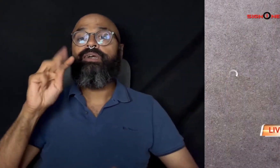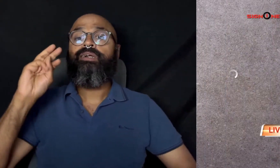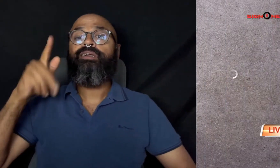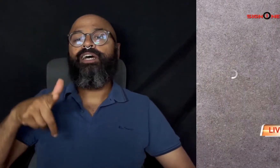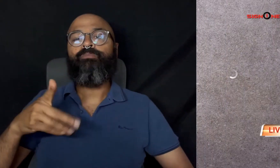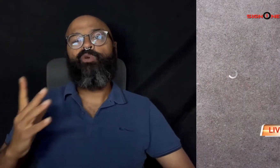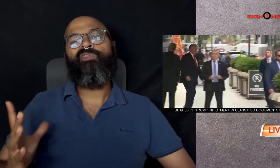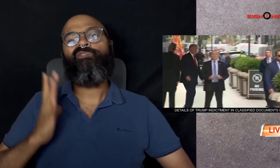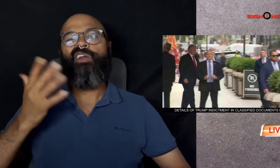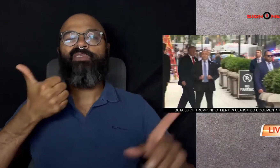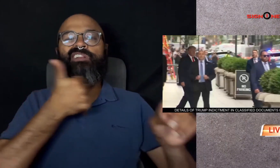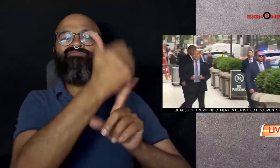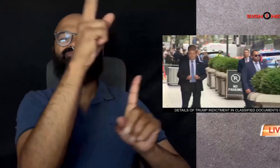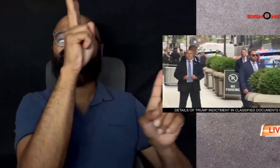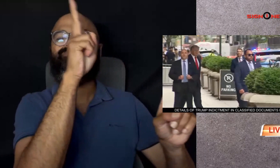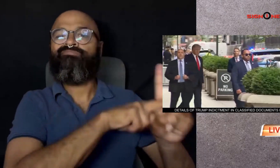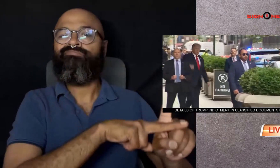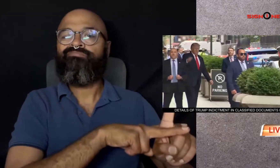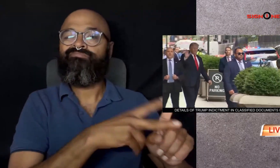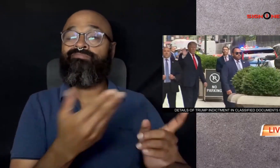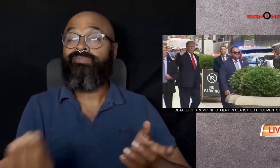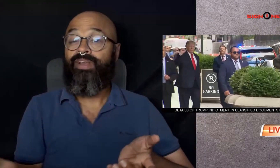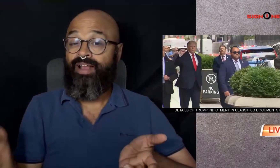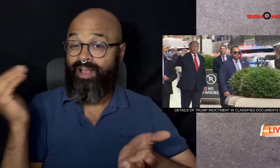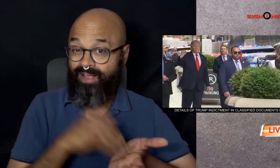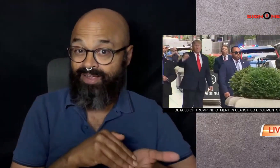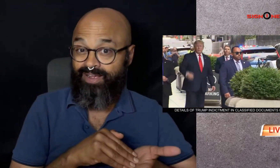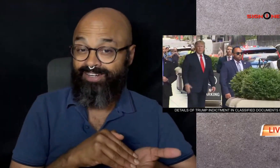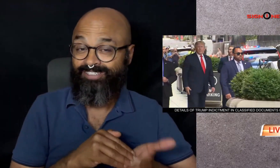former president Trump has been indicted again